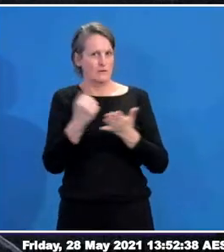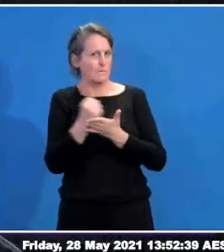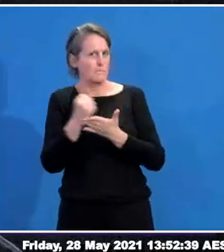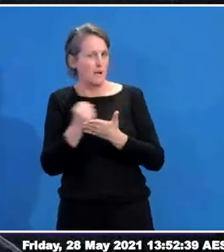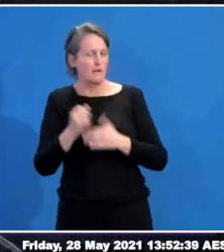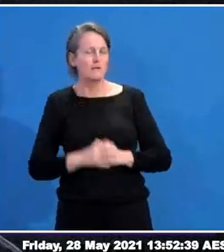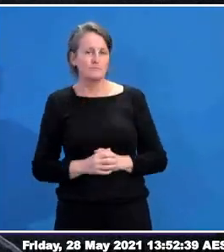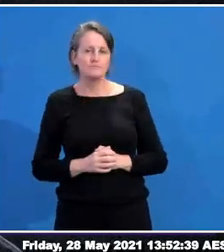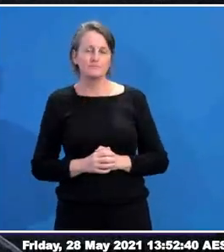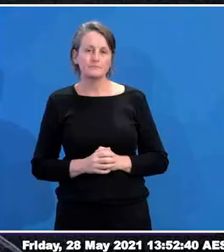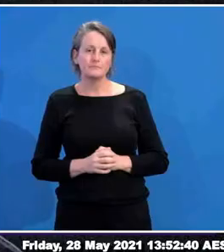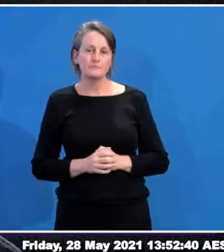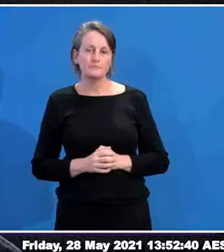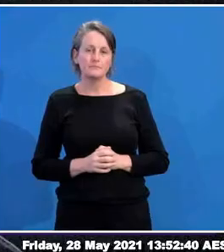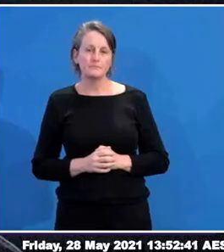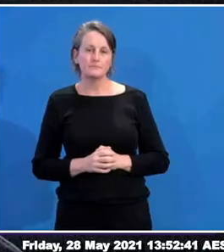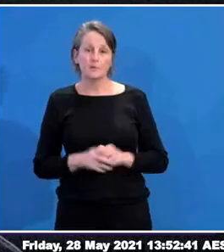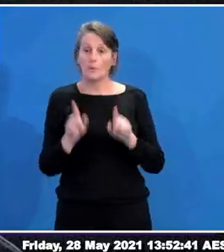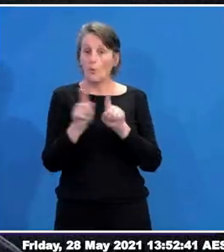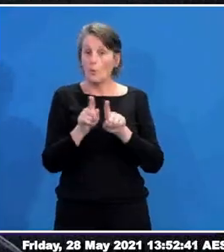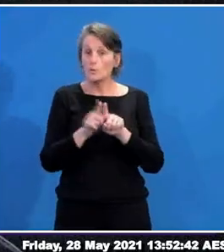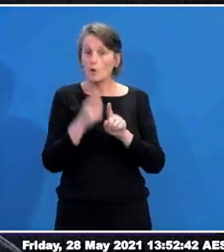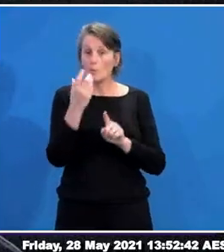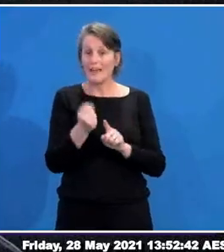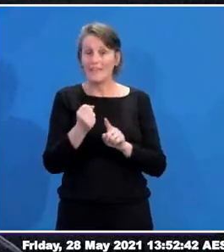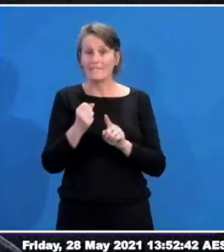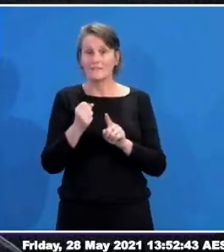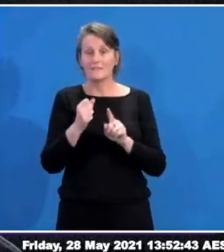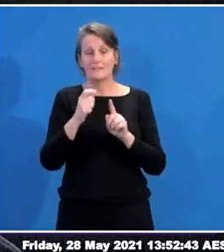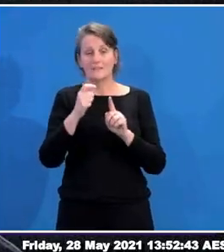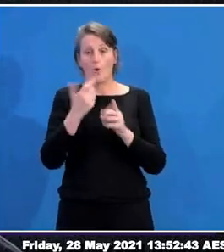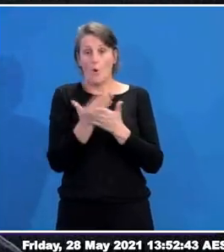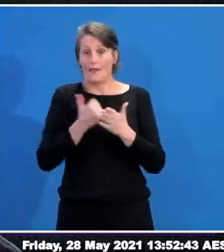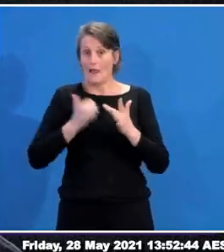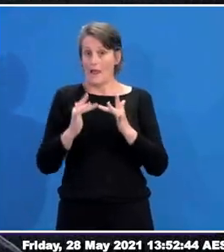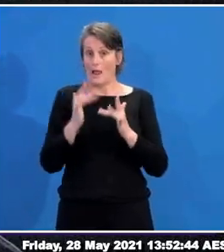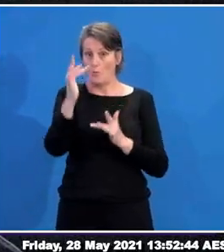There is also a matching platform that we link to on our website, it's called the